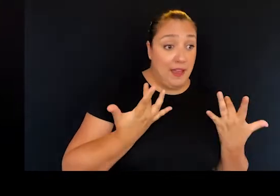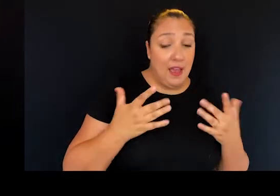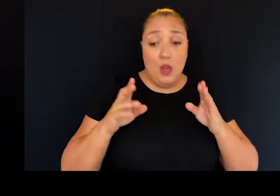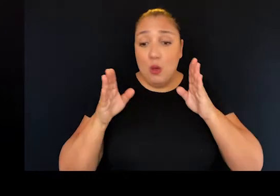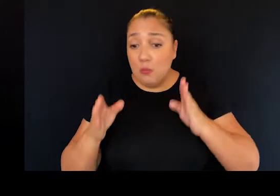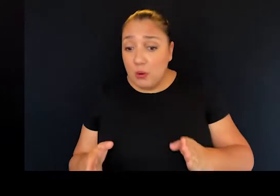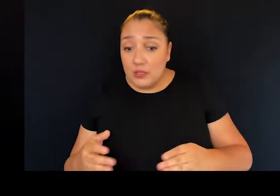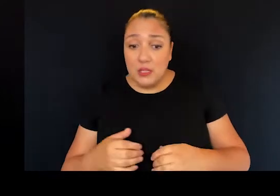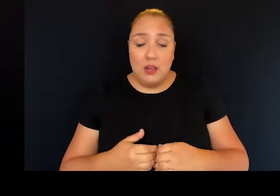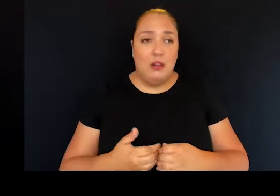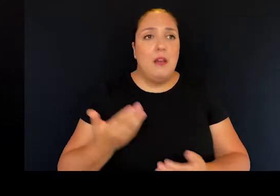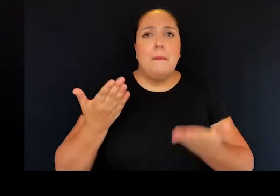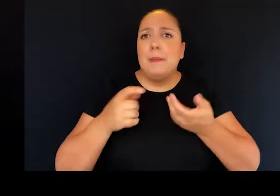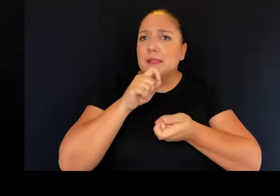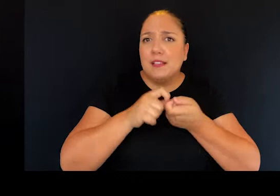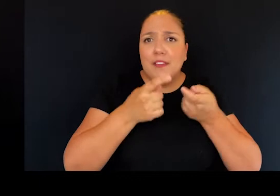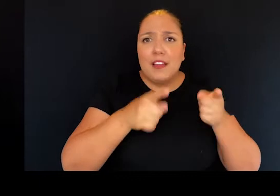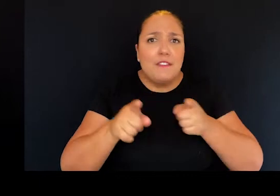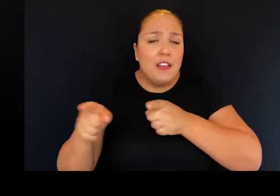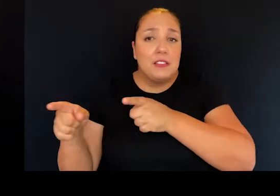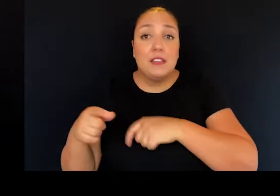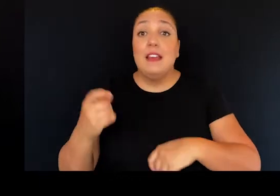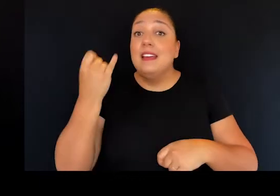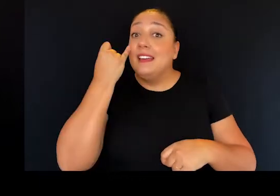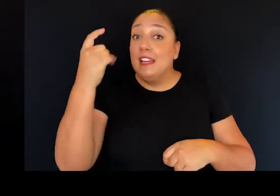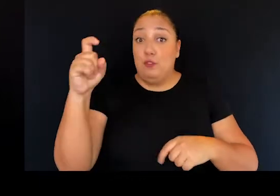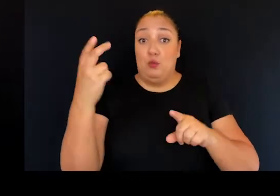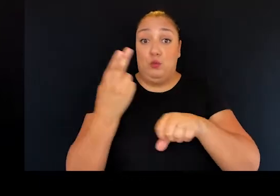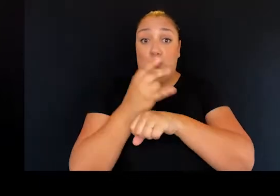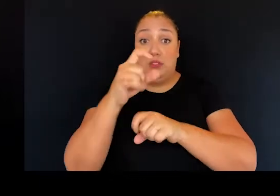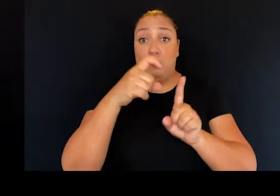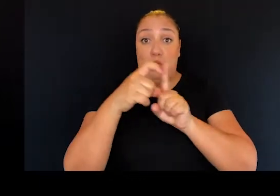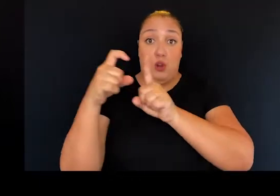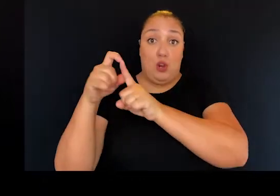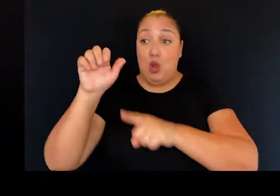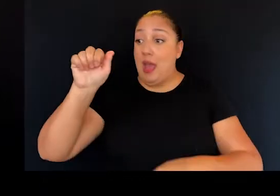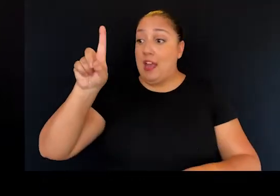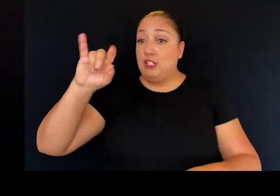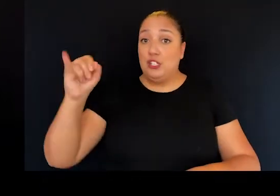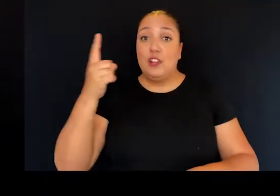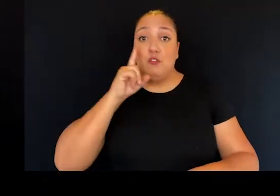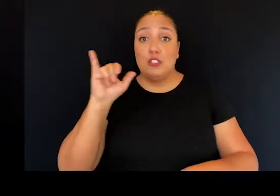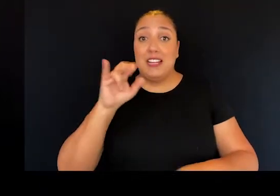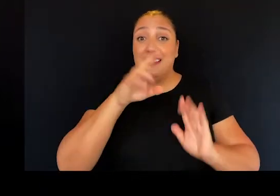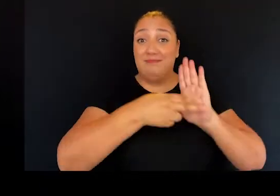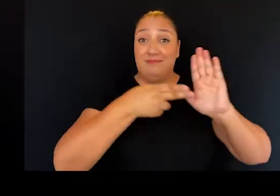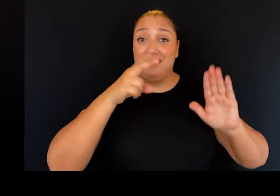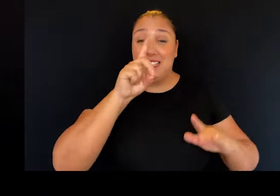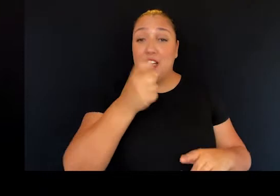or a series of circumstances. When using adjectives that are diagnosis-based,